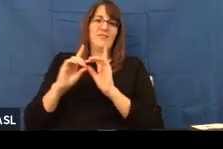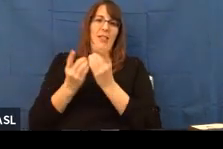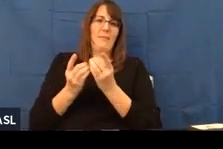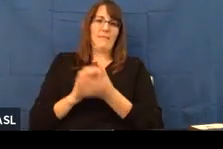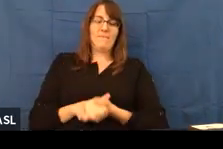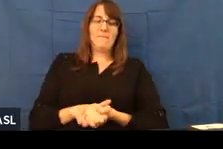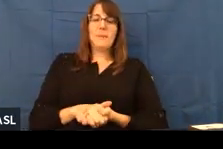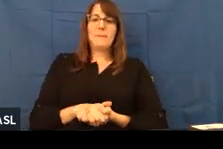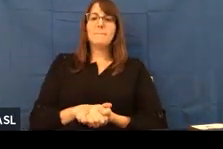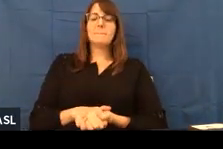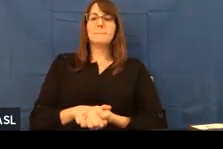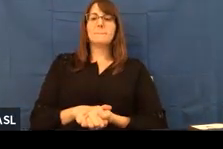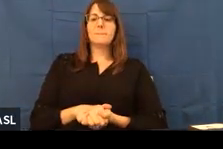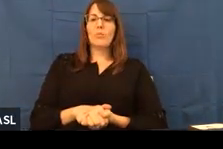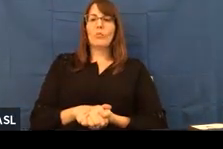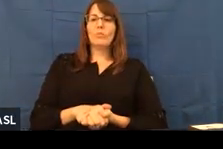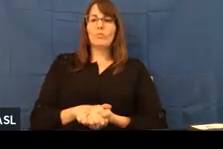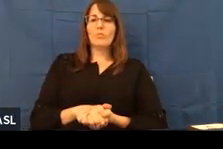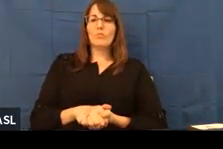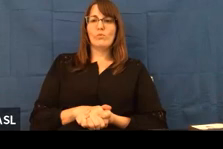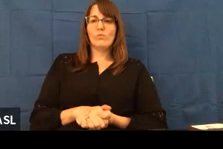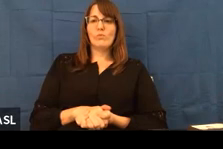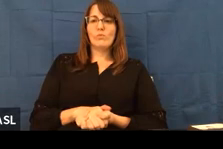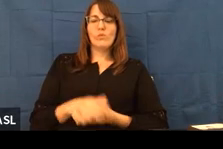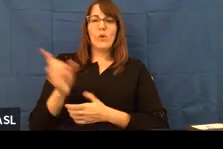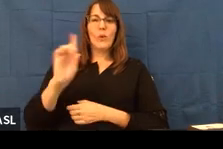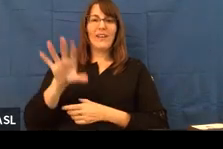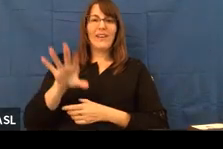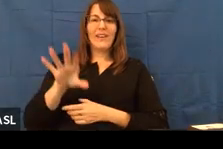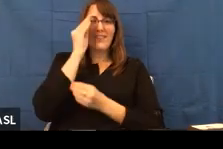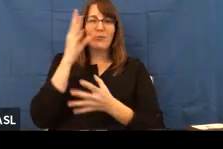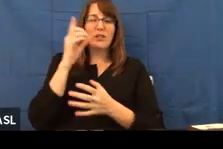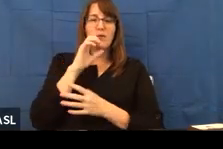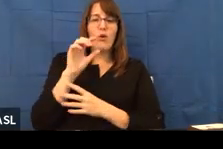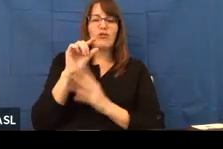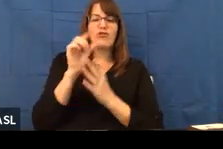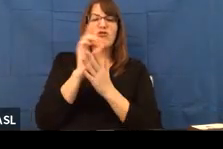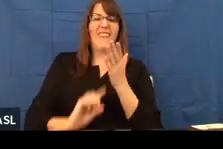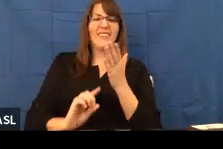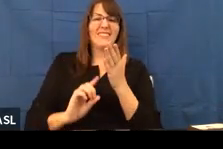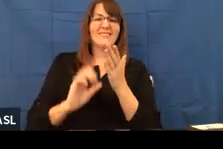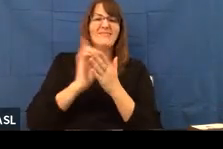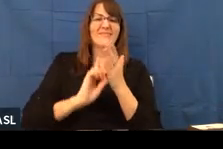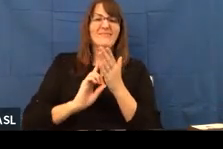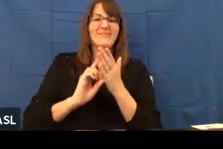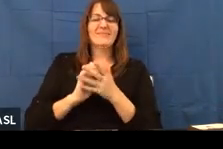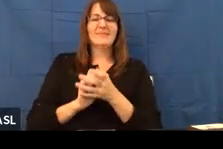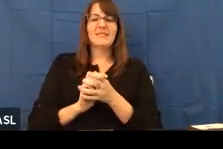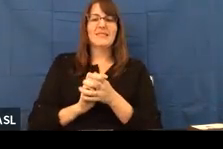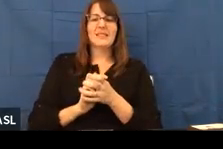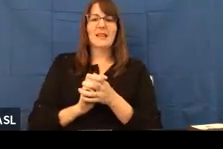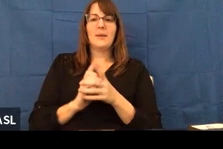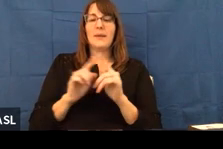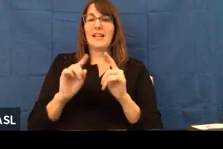Allison Frenzel : You know where I can find content to use for graphic design and currently most of us don't have access to Adobe right